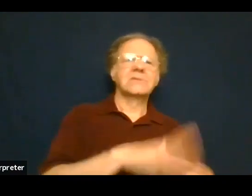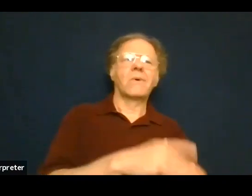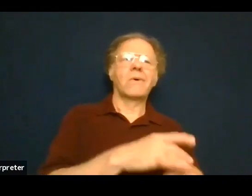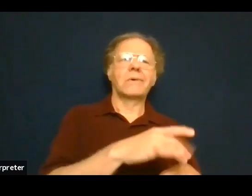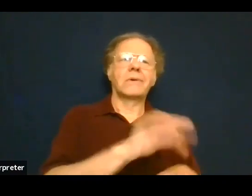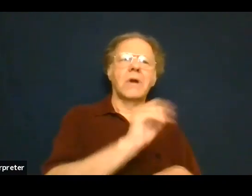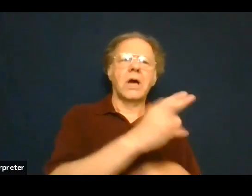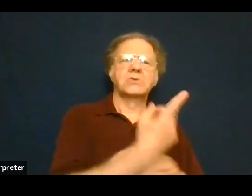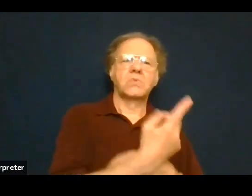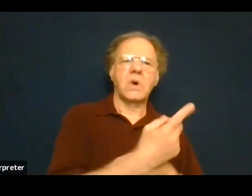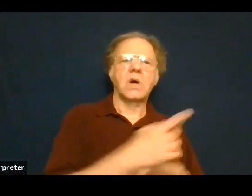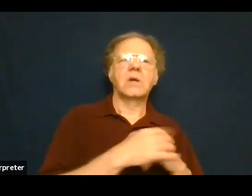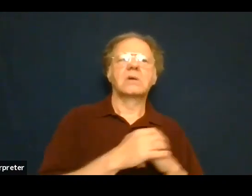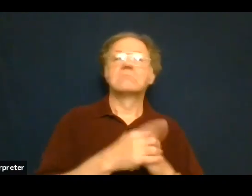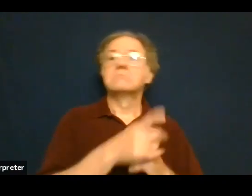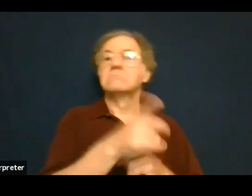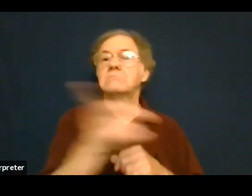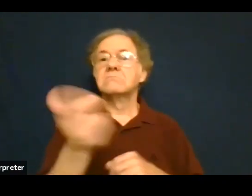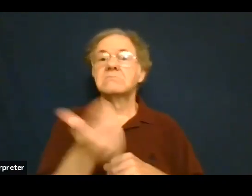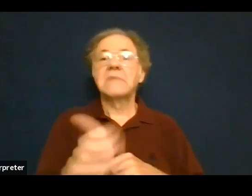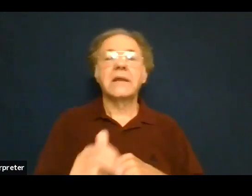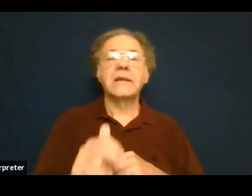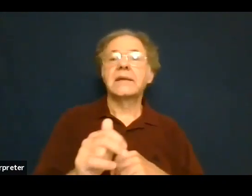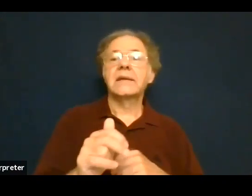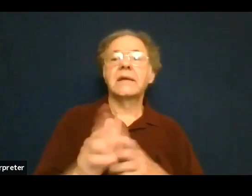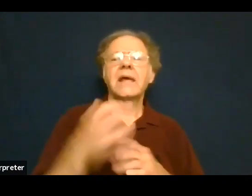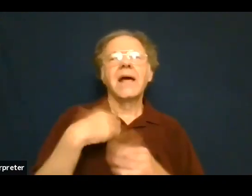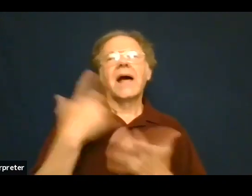Does anybody have-- I think, for me, just as a clinician,